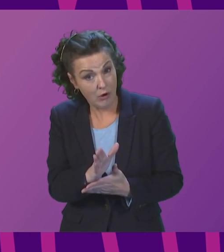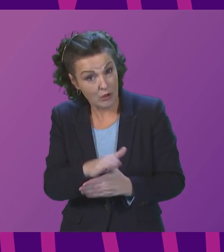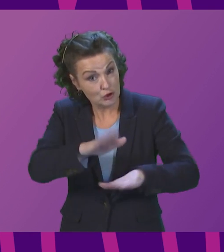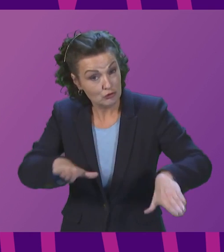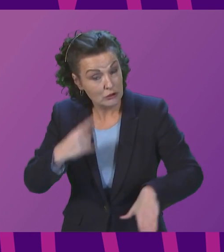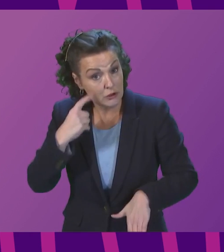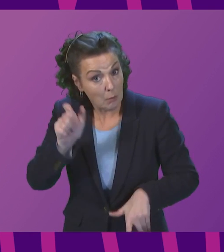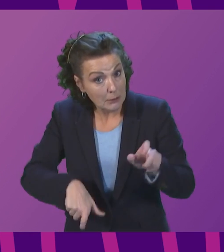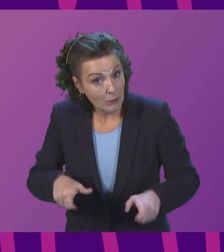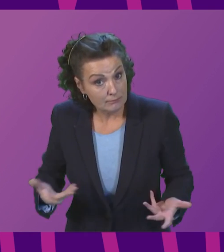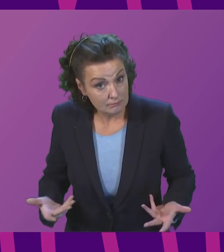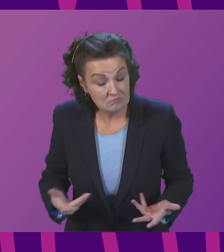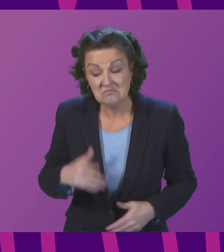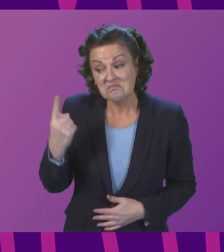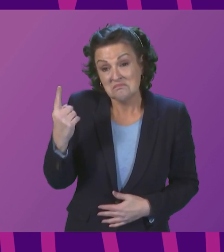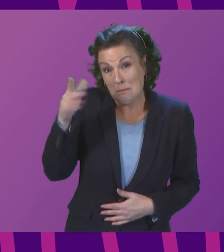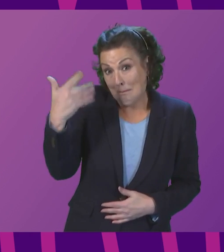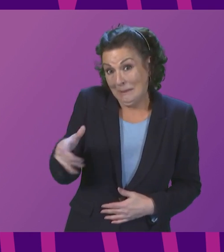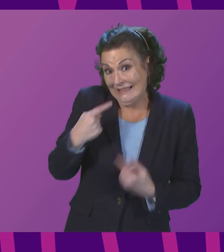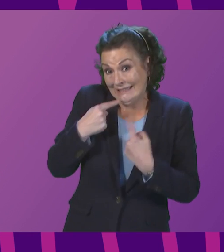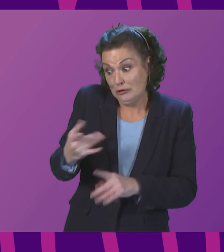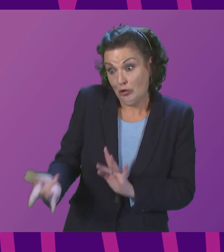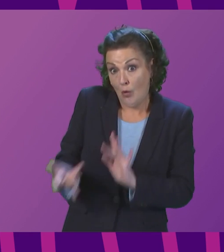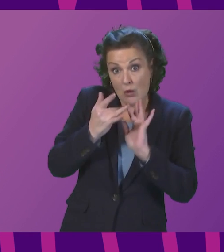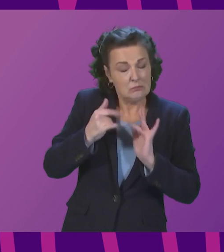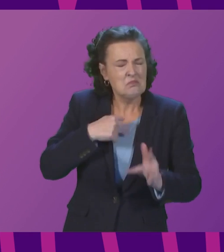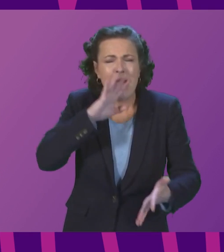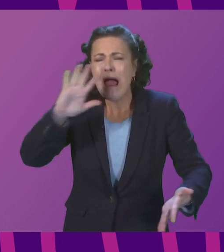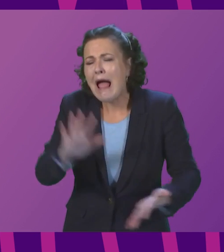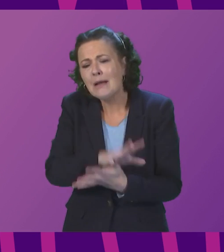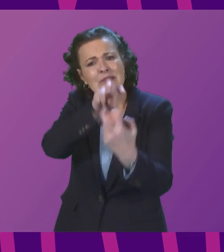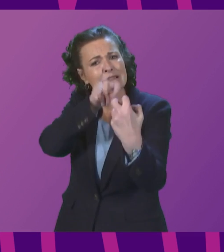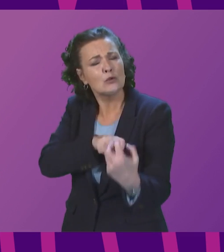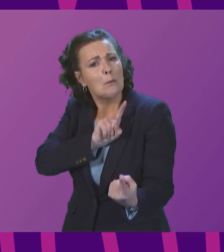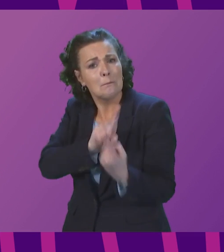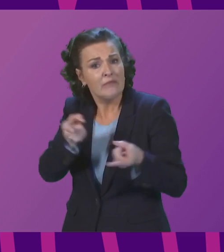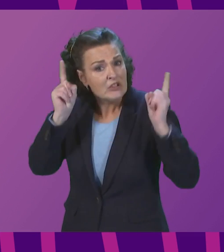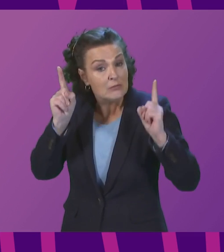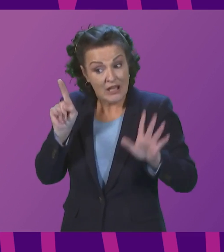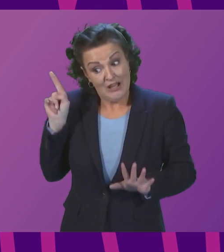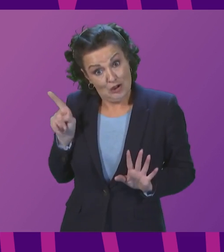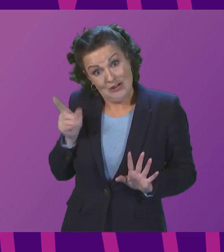I was contacted by a teacher, who is more than happy to meet the First Minister, and she asked me to ask the First Minister